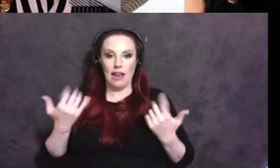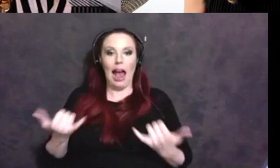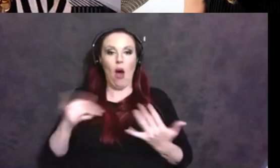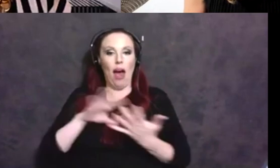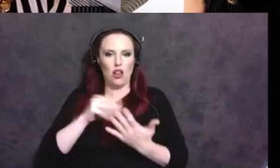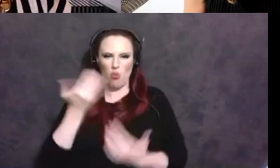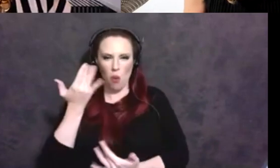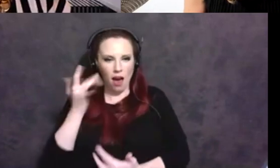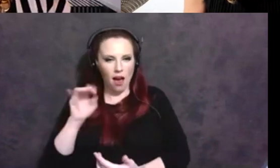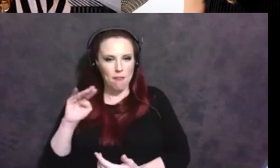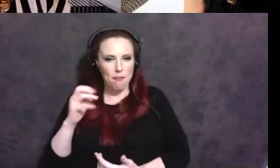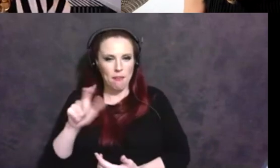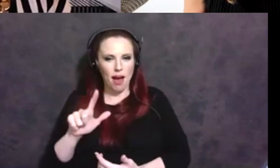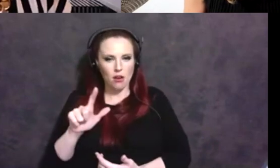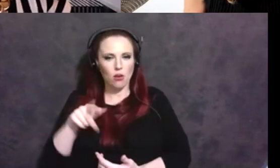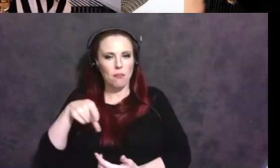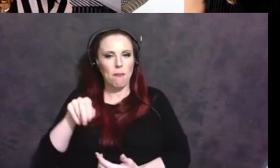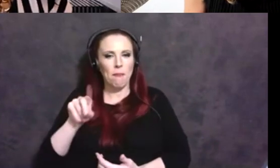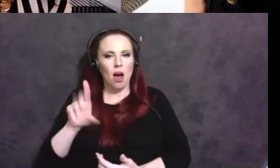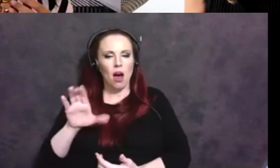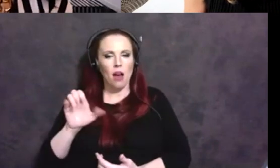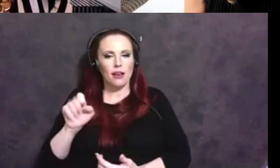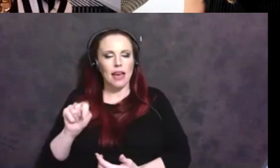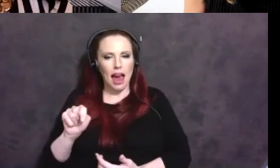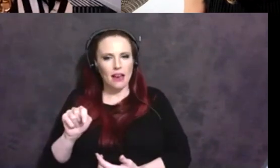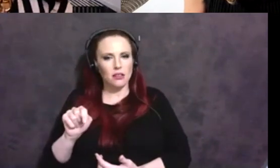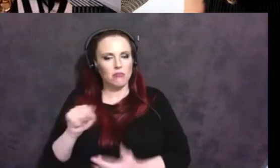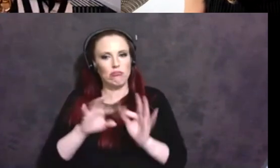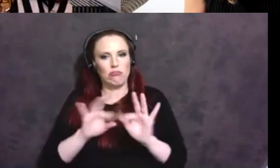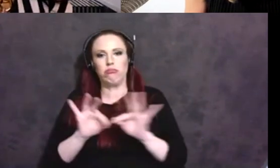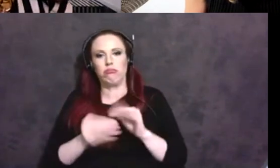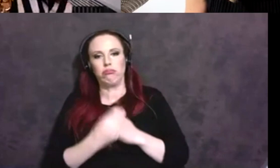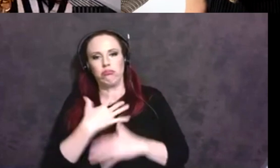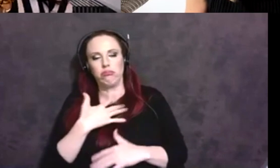this about? It didn't feel commensurate with my lived experience. What I have now come